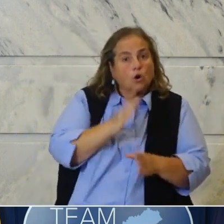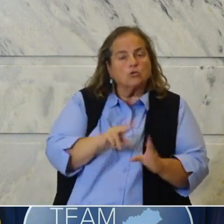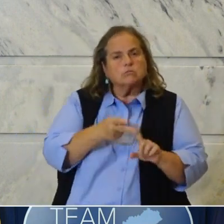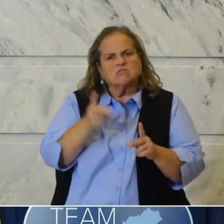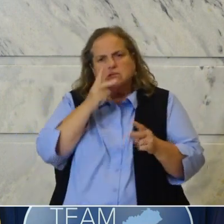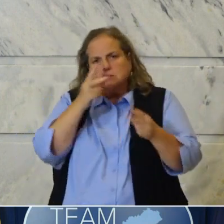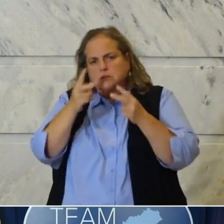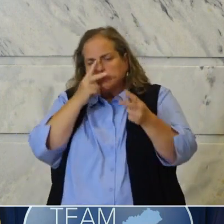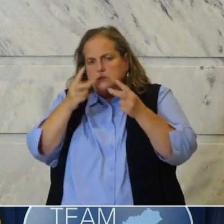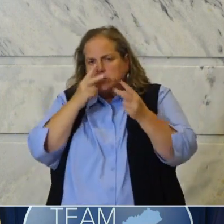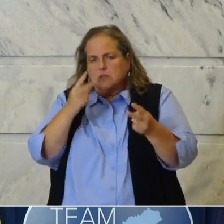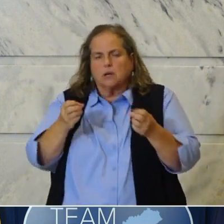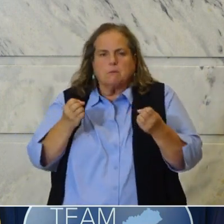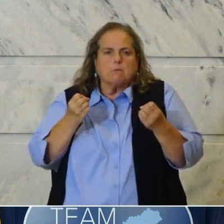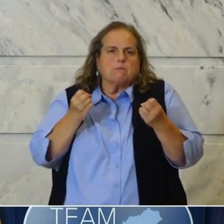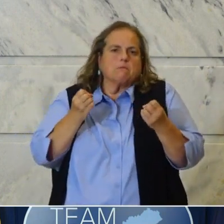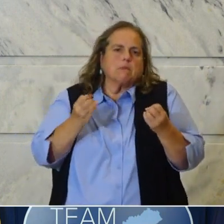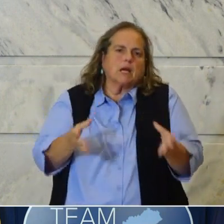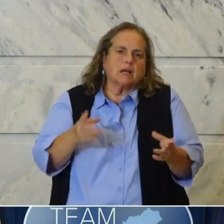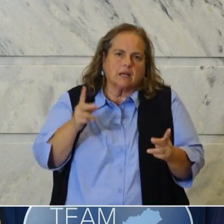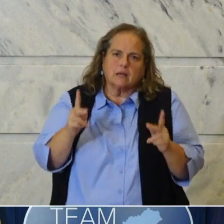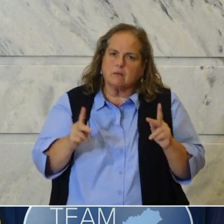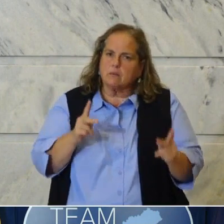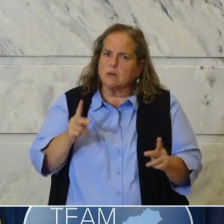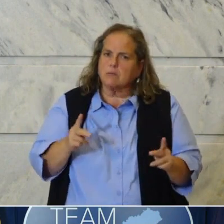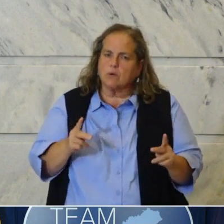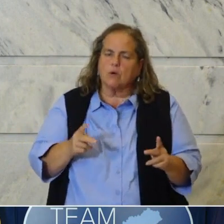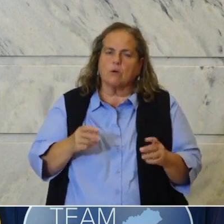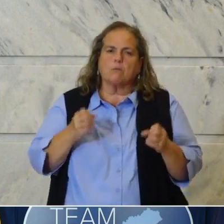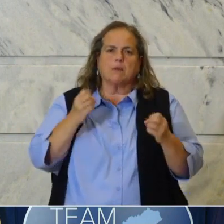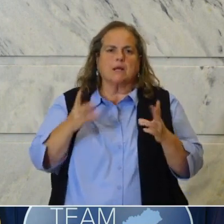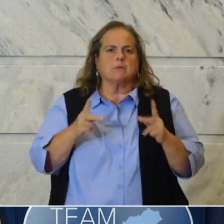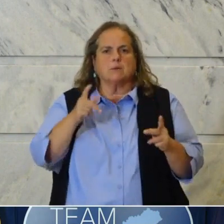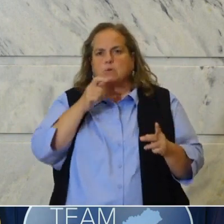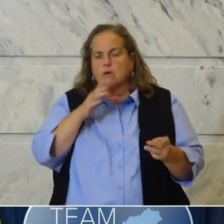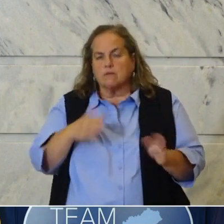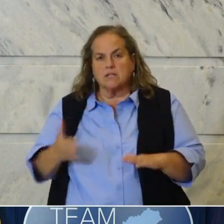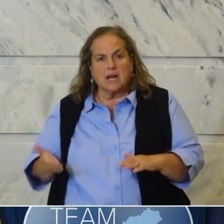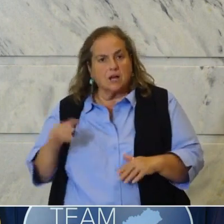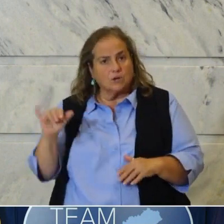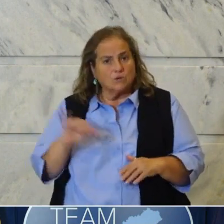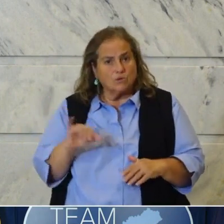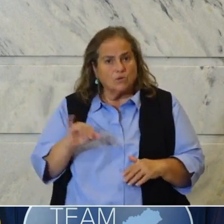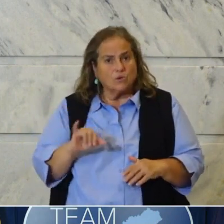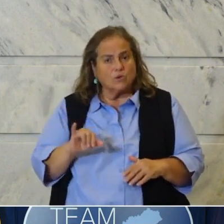individuals. Um, they're seeing a lot of loss. I think, uh, maybe it was the